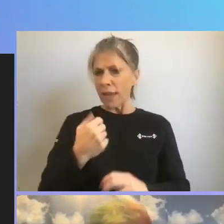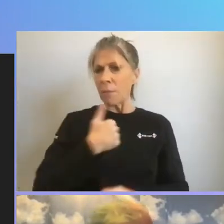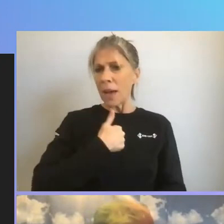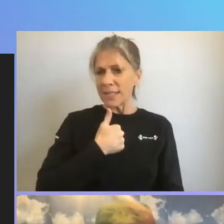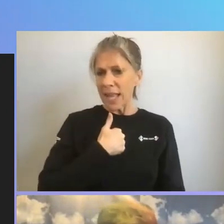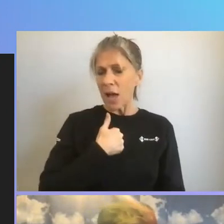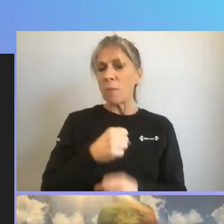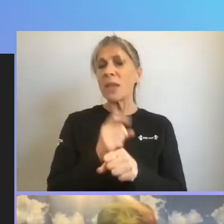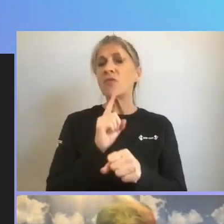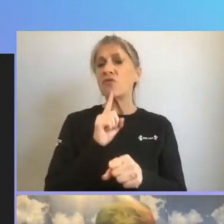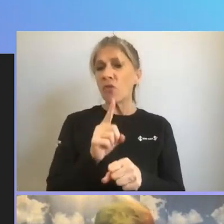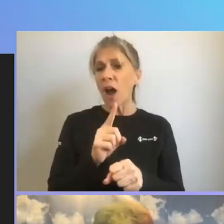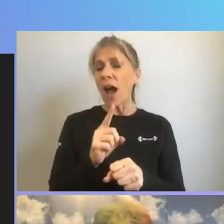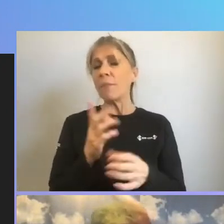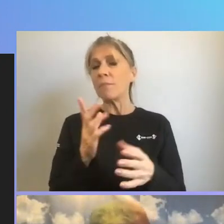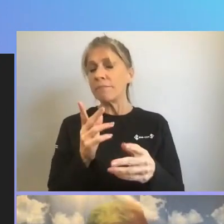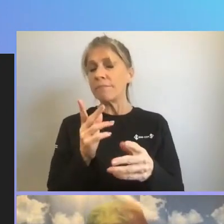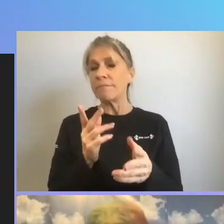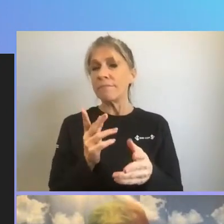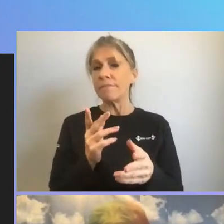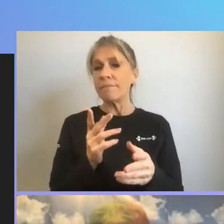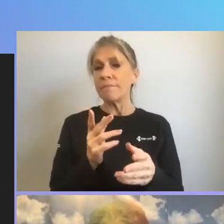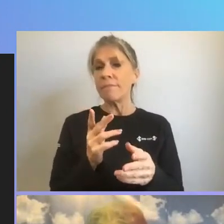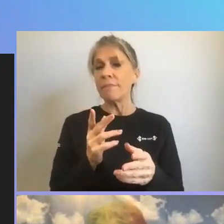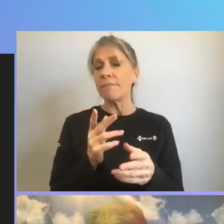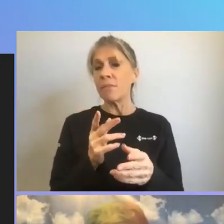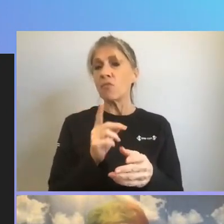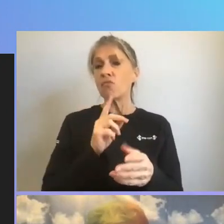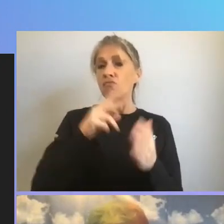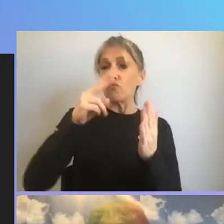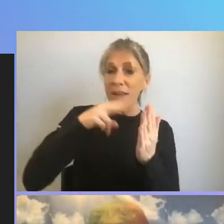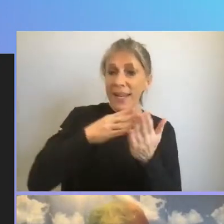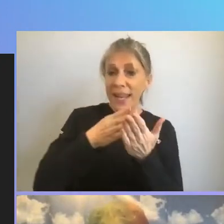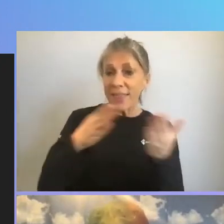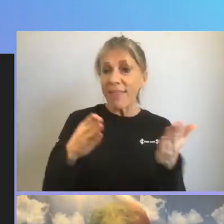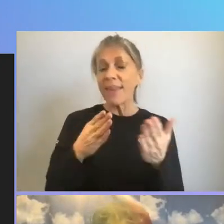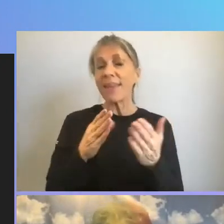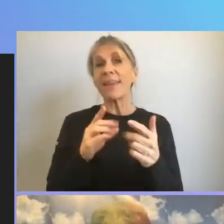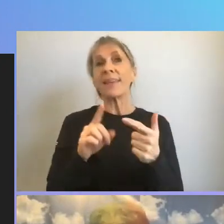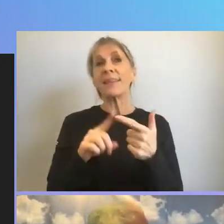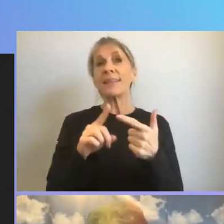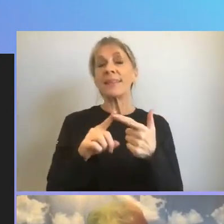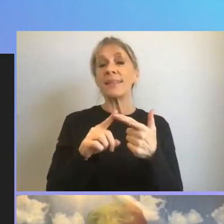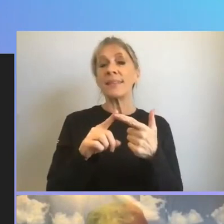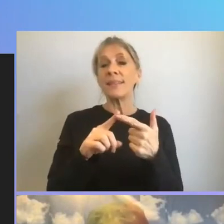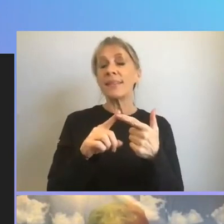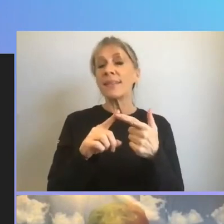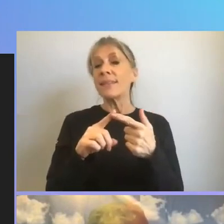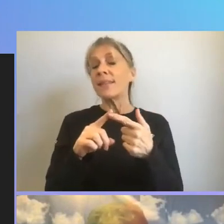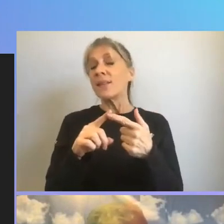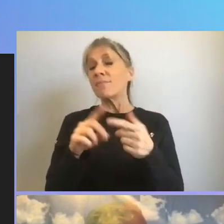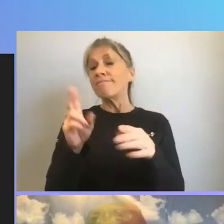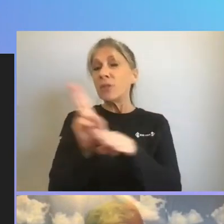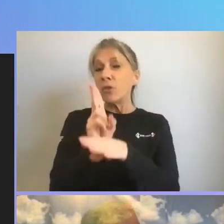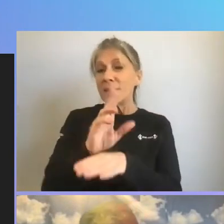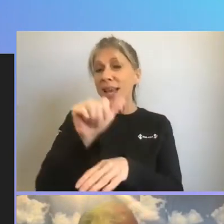biases, both by you know, like reading things and, and taking other people's experiences into